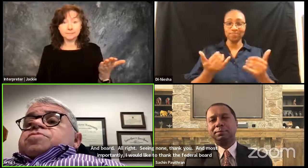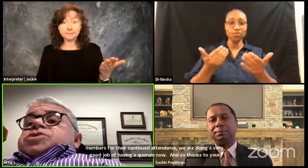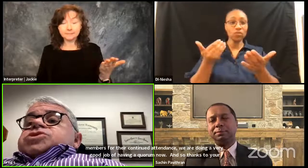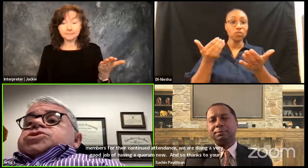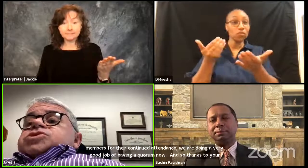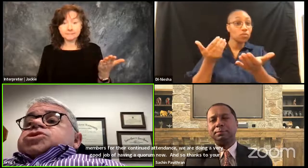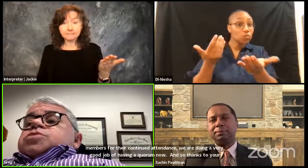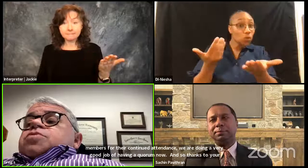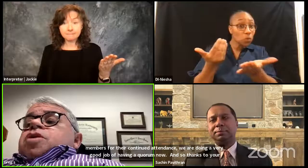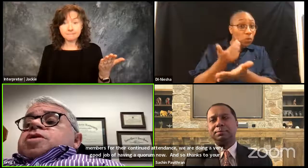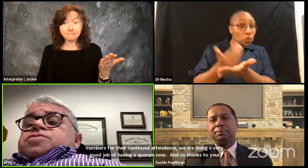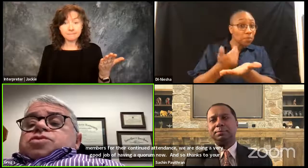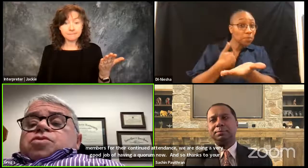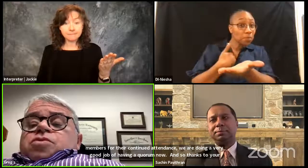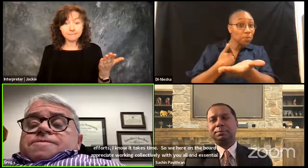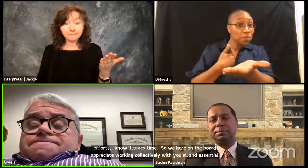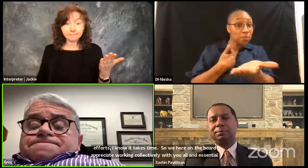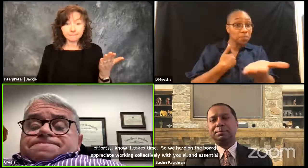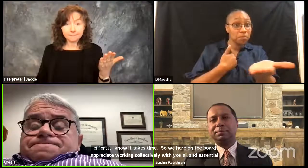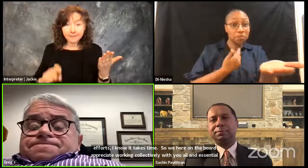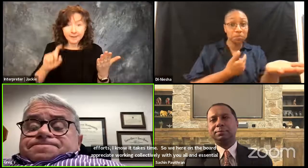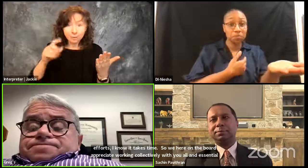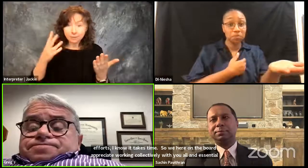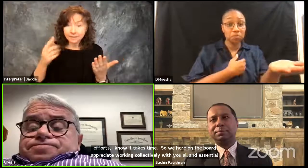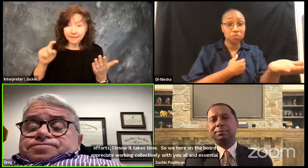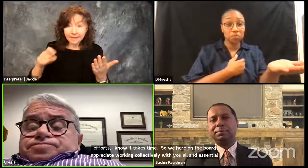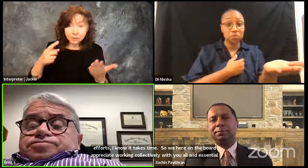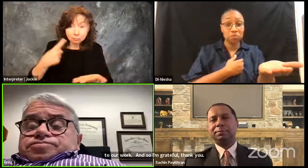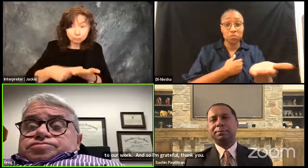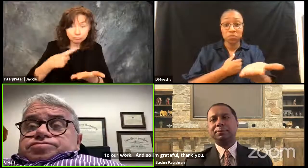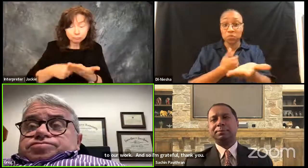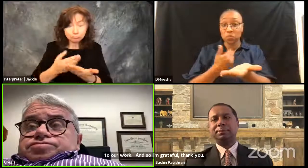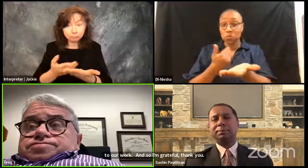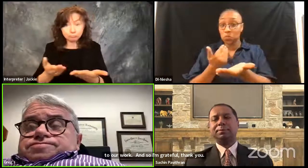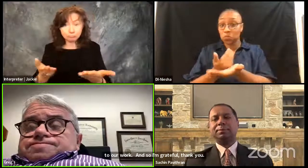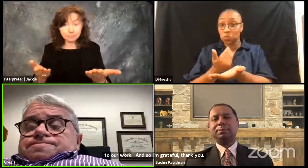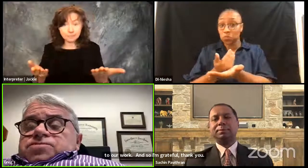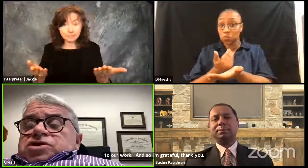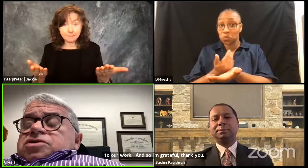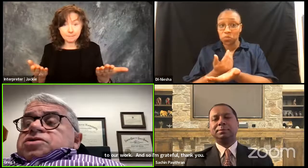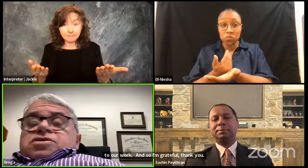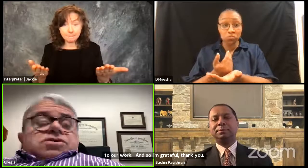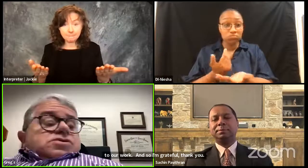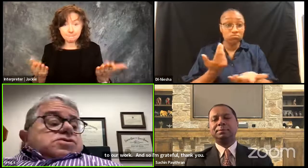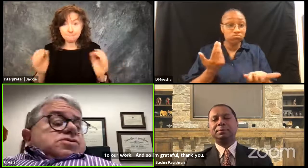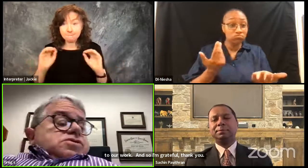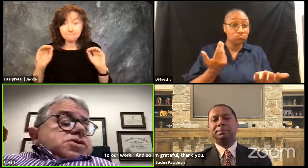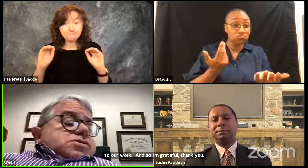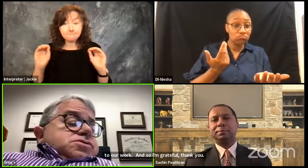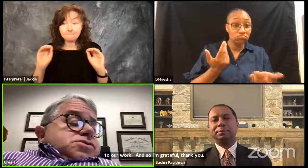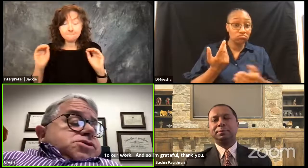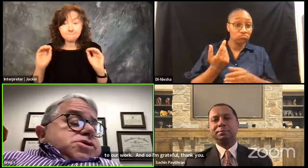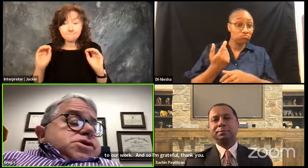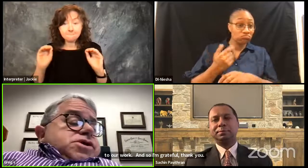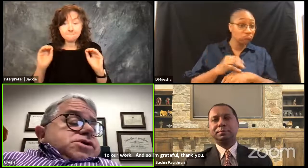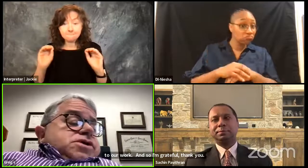Or business that needs to be brought up to the Board? All right.